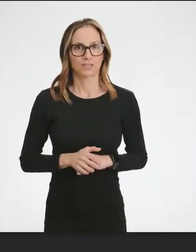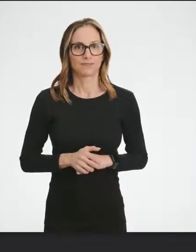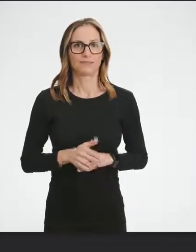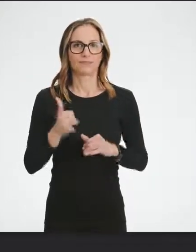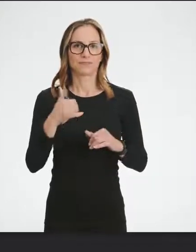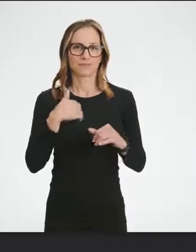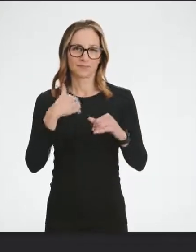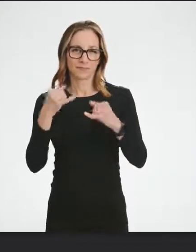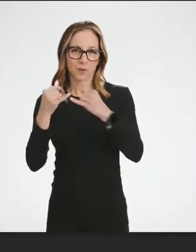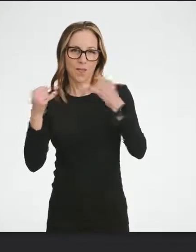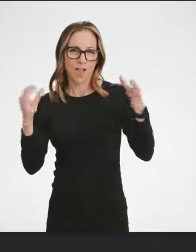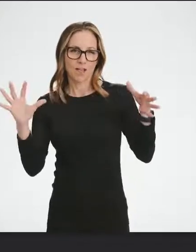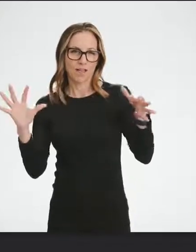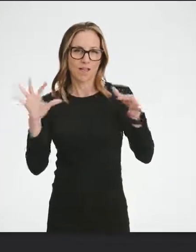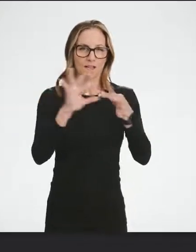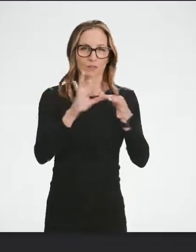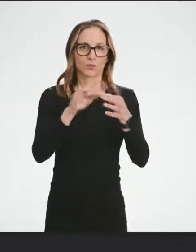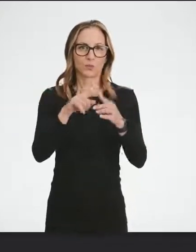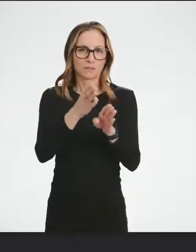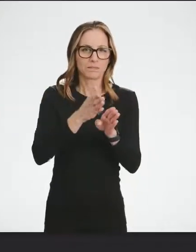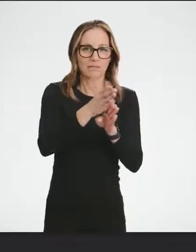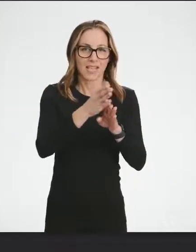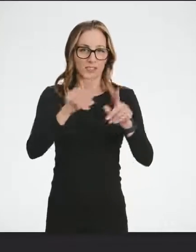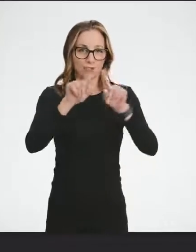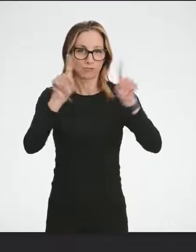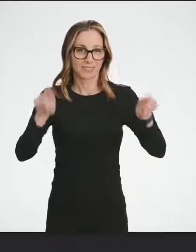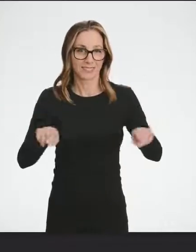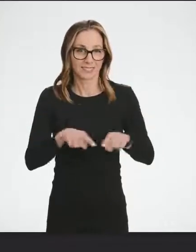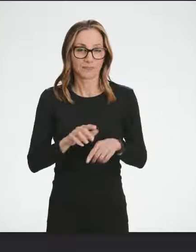Let's wire this up so we can navigate to it from the main screen.